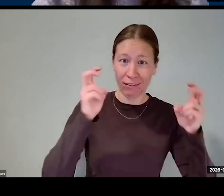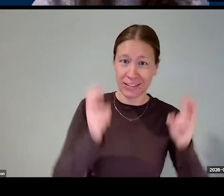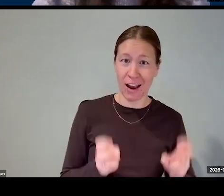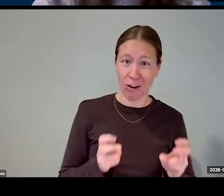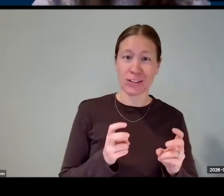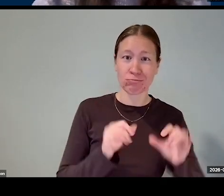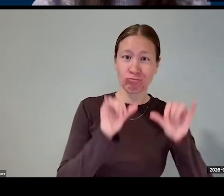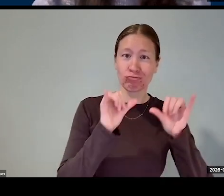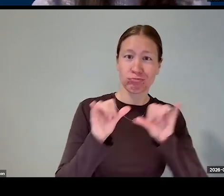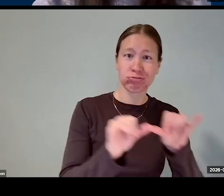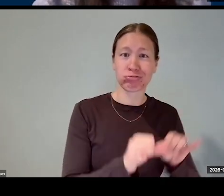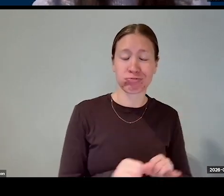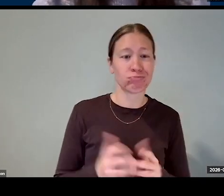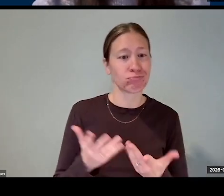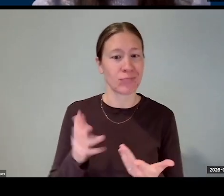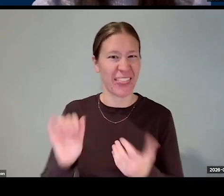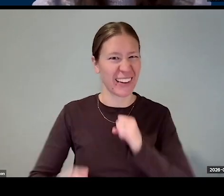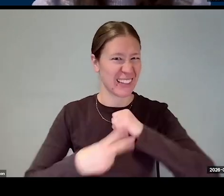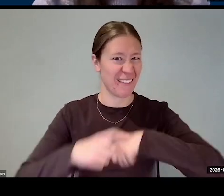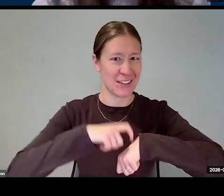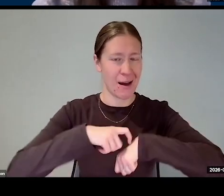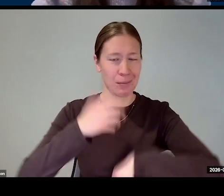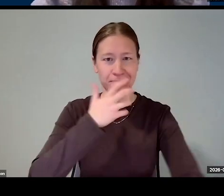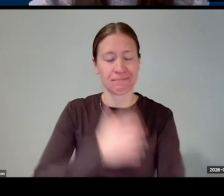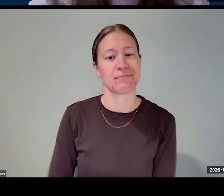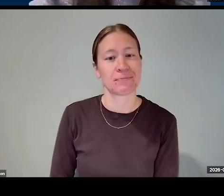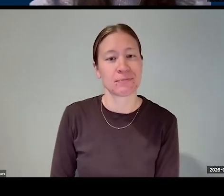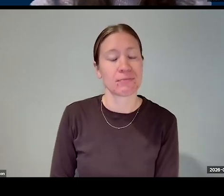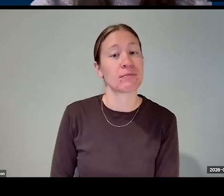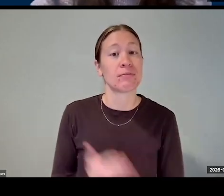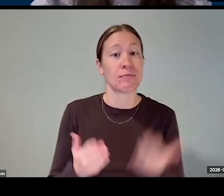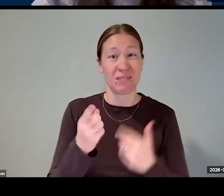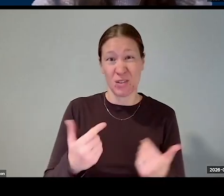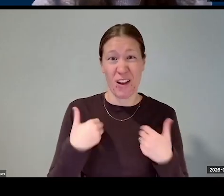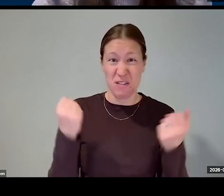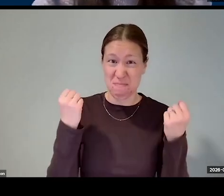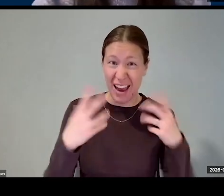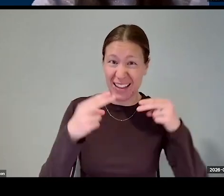I think this saves you a lot of time, especially if you have a really long presentation.